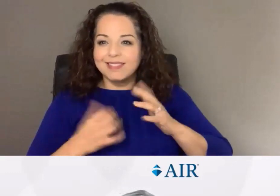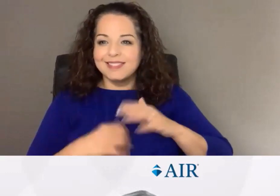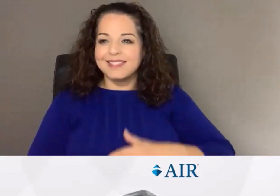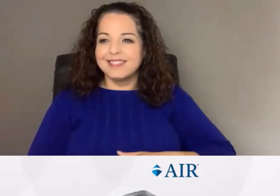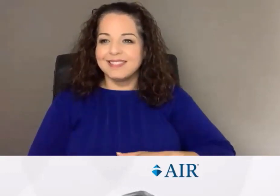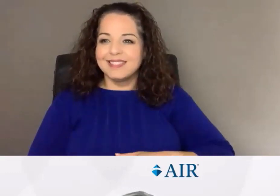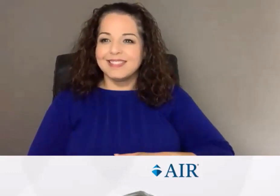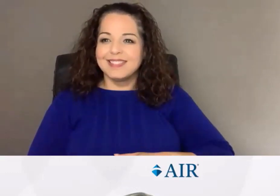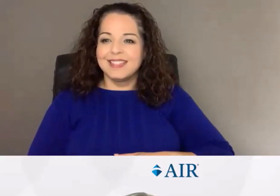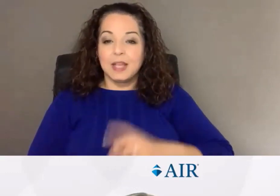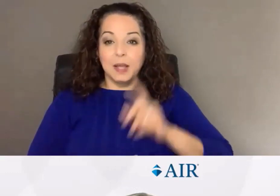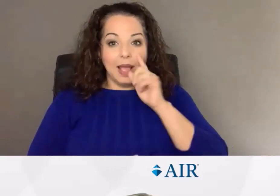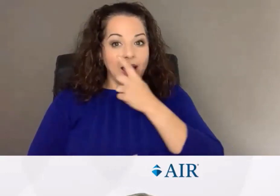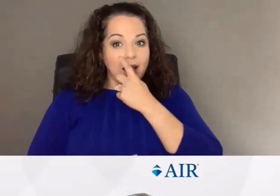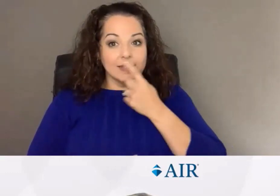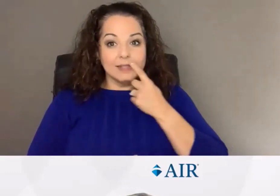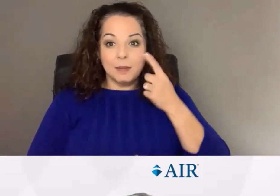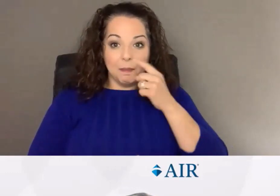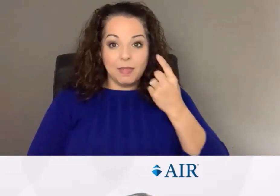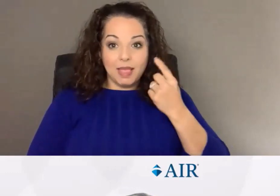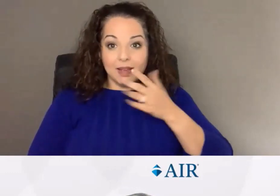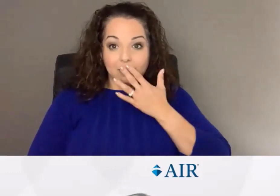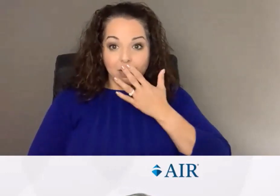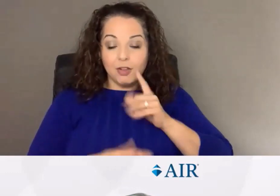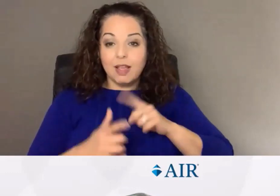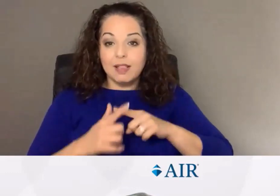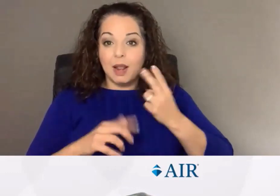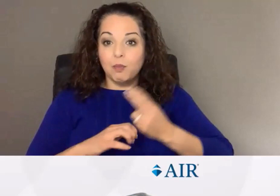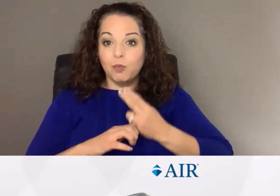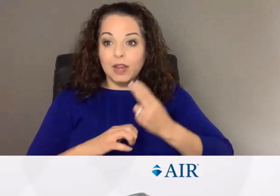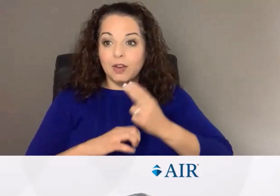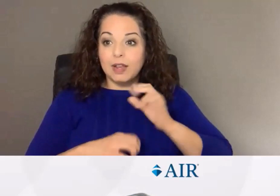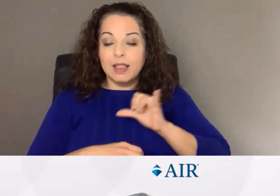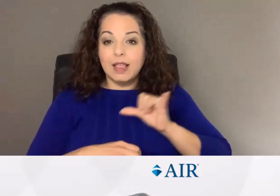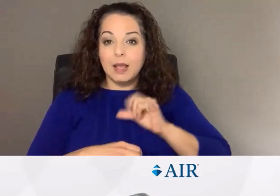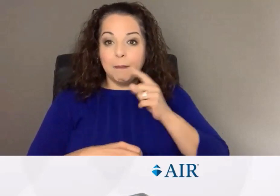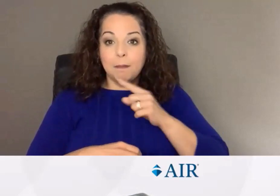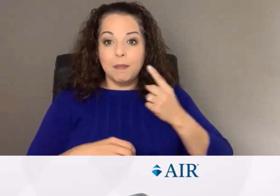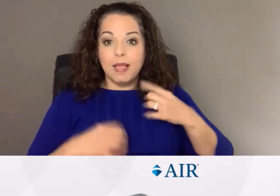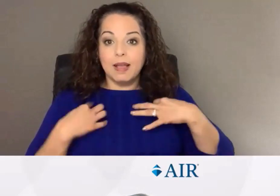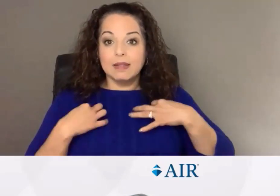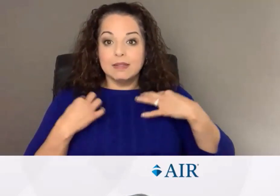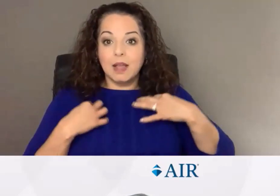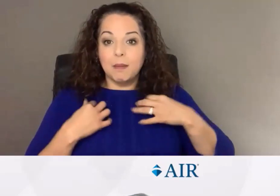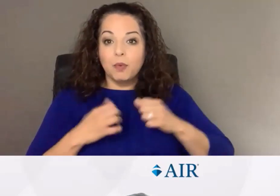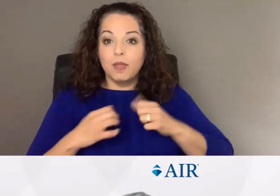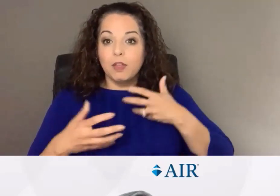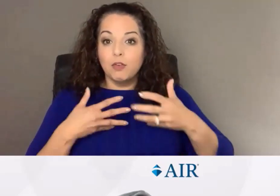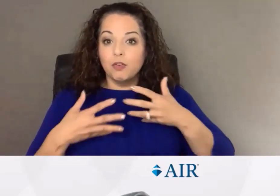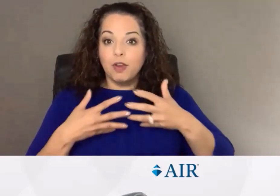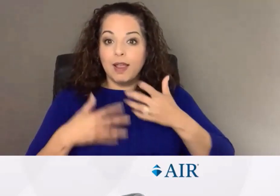black eyes, and wearing black top with a gray jacket.